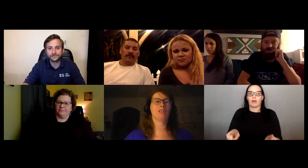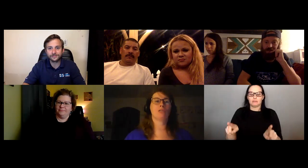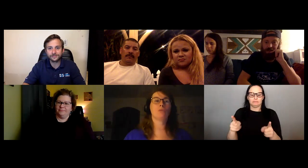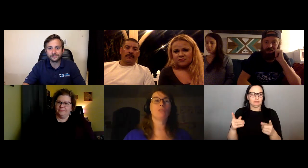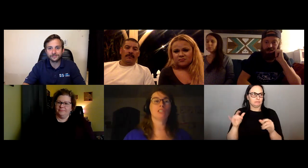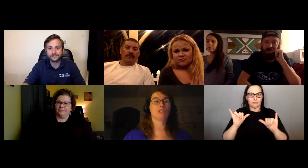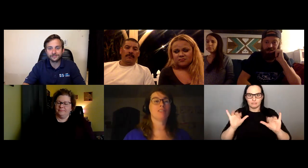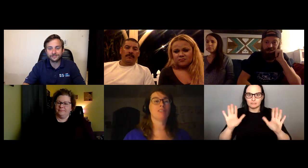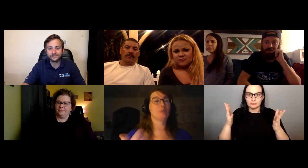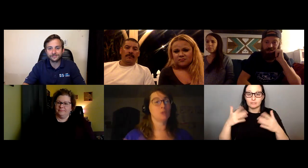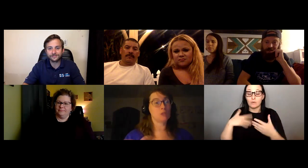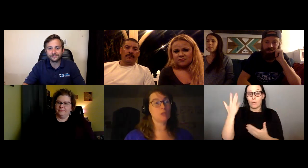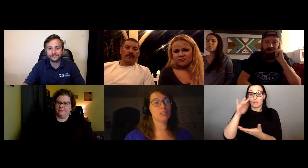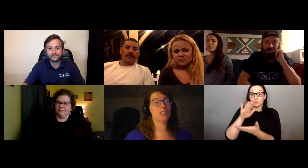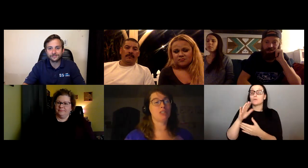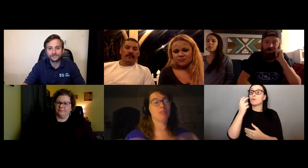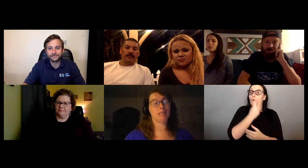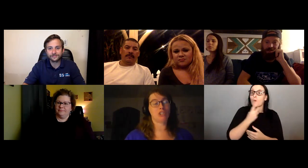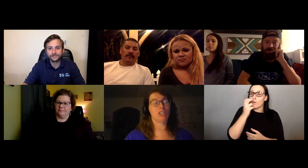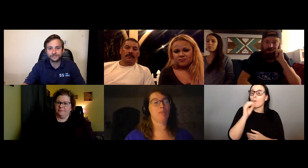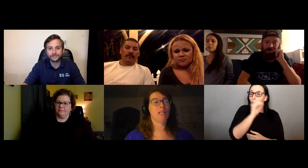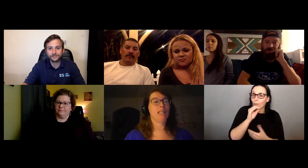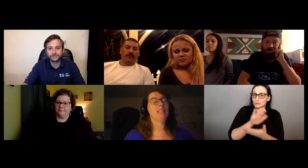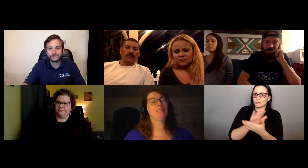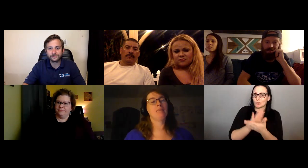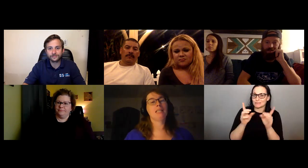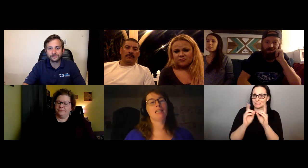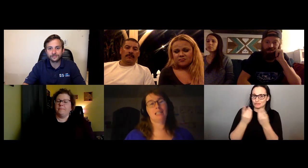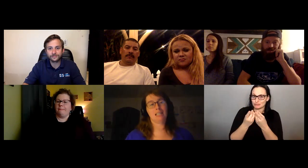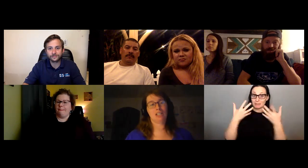school district the oral school district mainstream